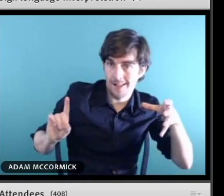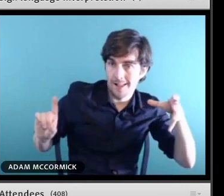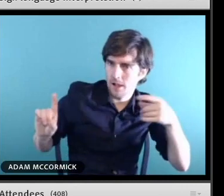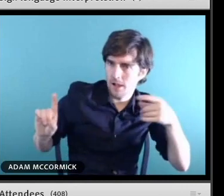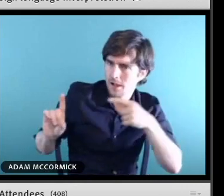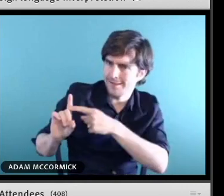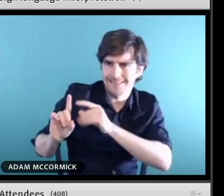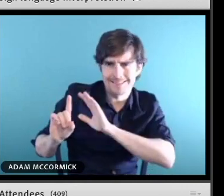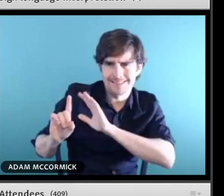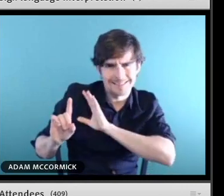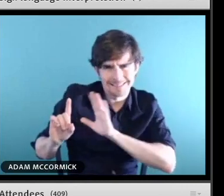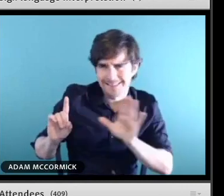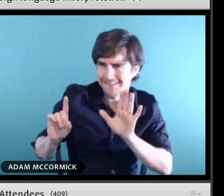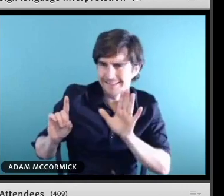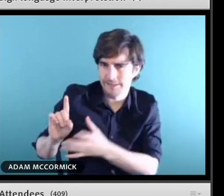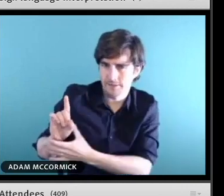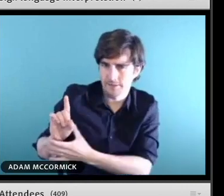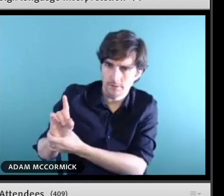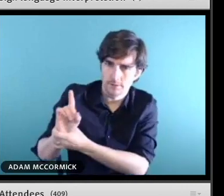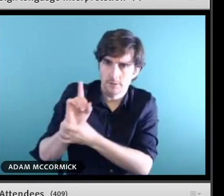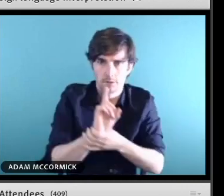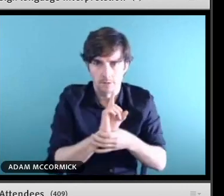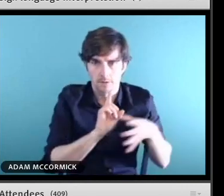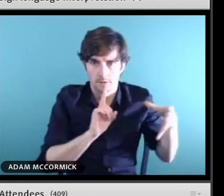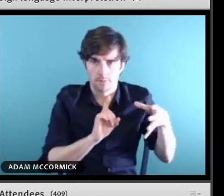of the illustrations. Thank you. >> ANGHARAD LAING: Thank you so much for sharing